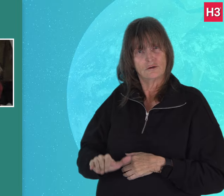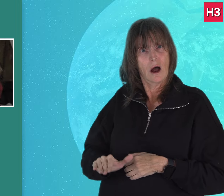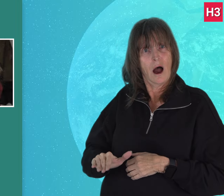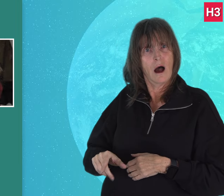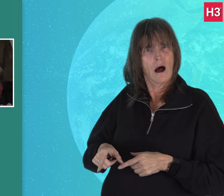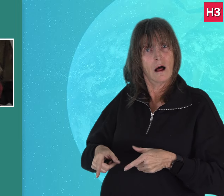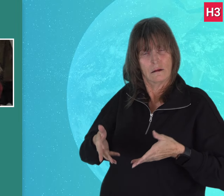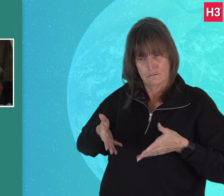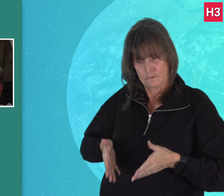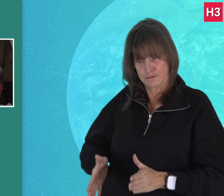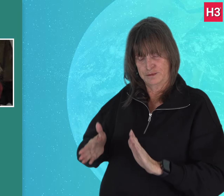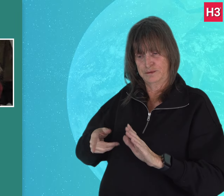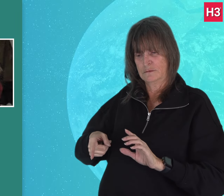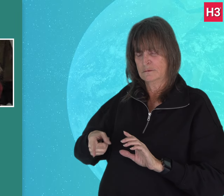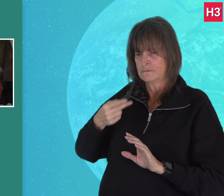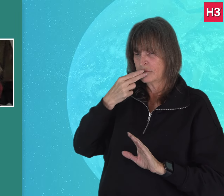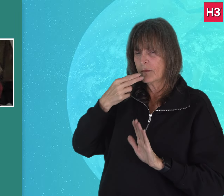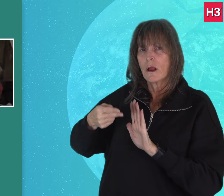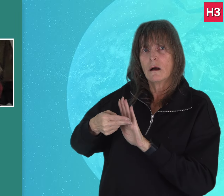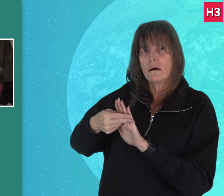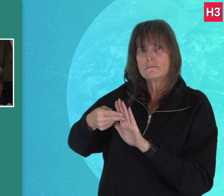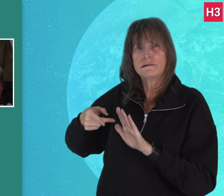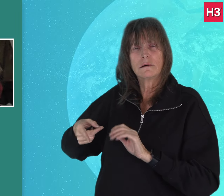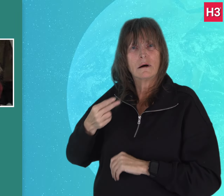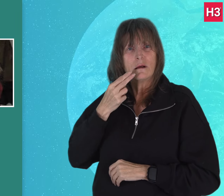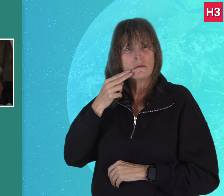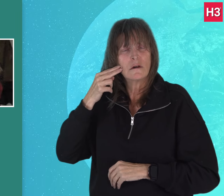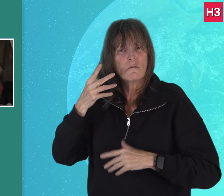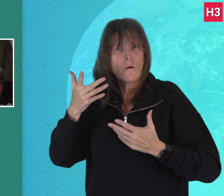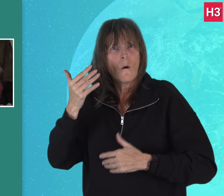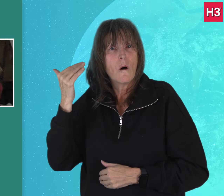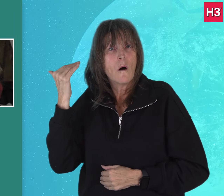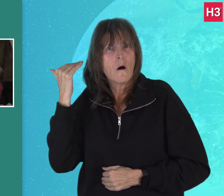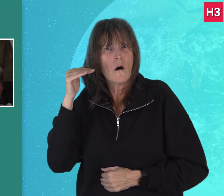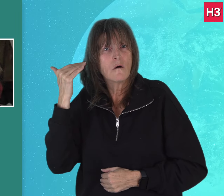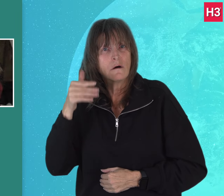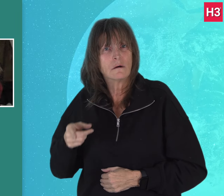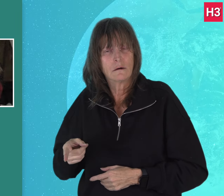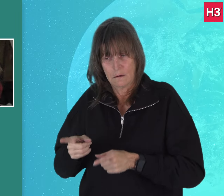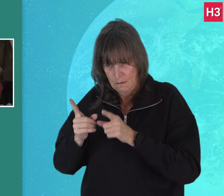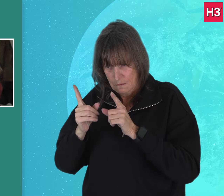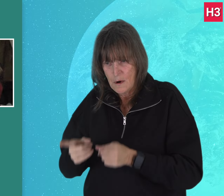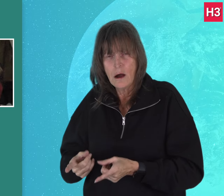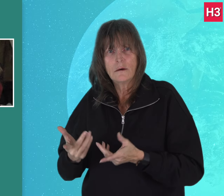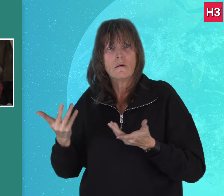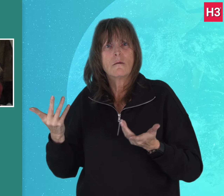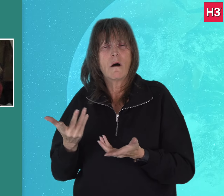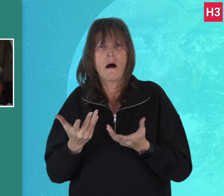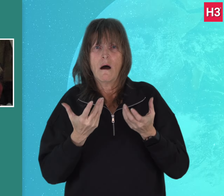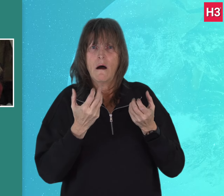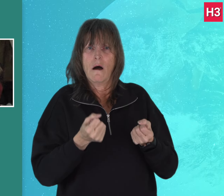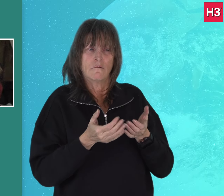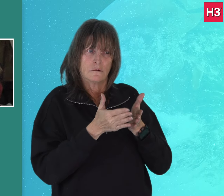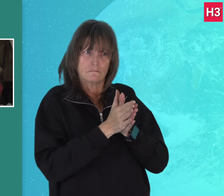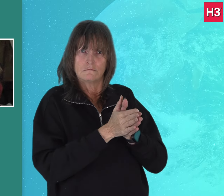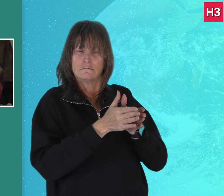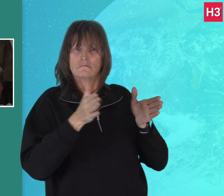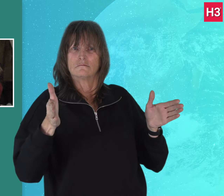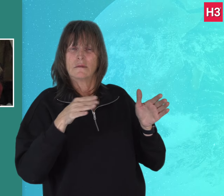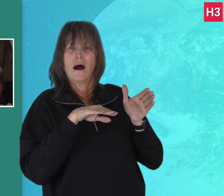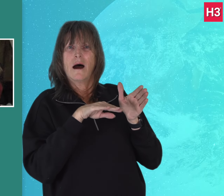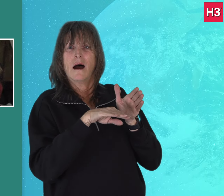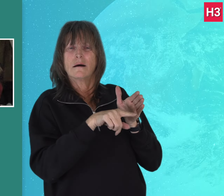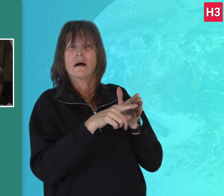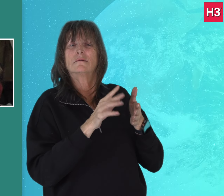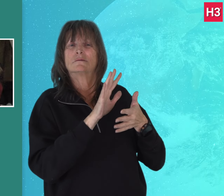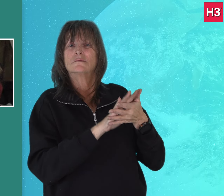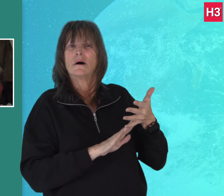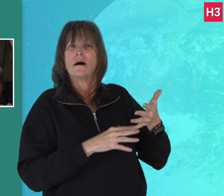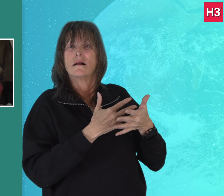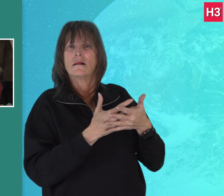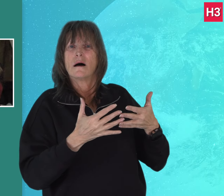from the start. When a child is identified as Deaf or Hard of Hearing,